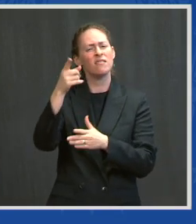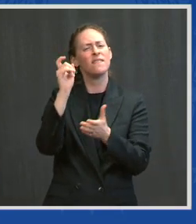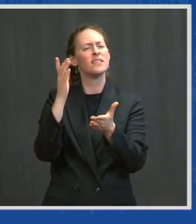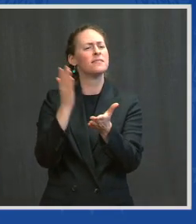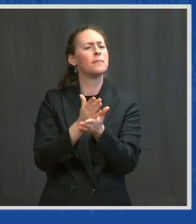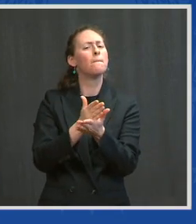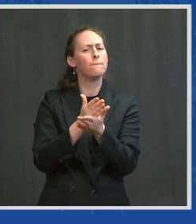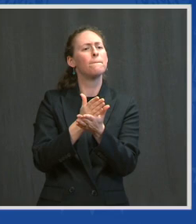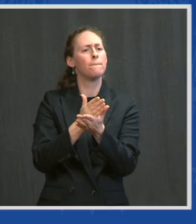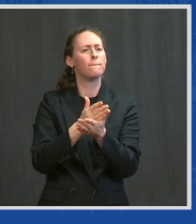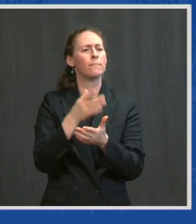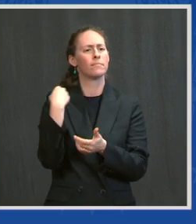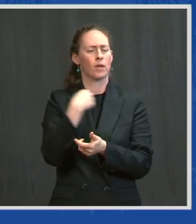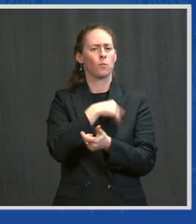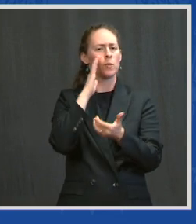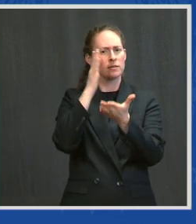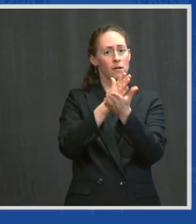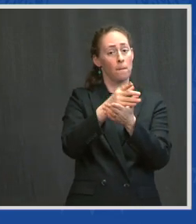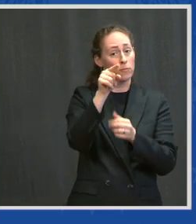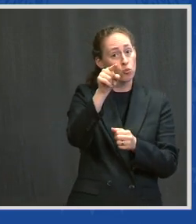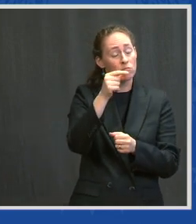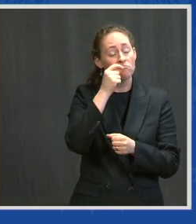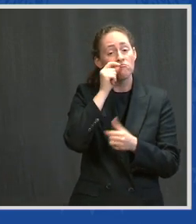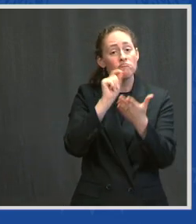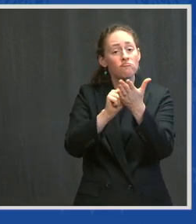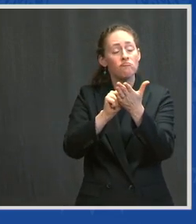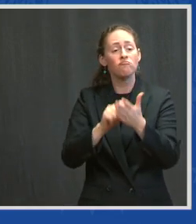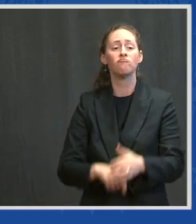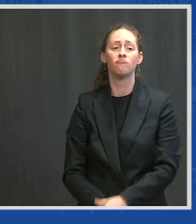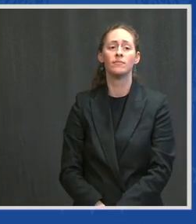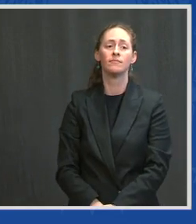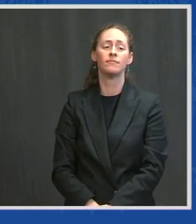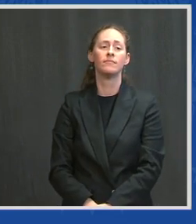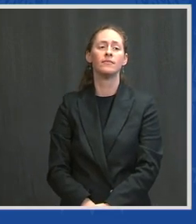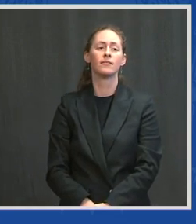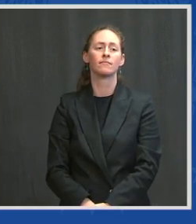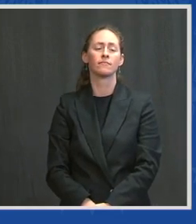Period. Second, we discussed disrupting illegal gun trafficking.